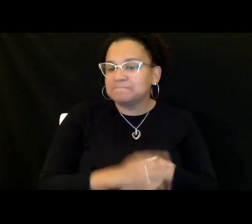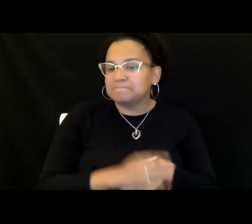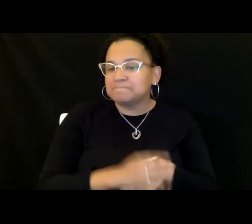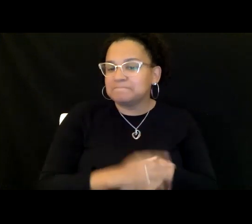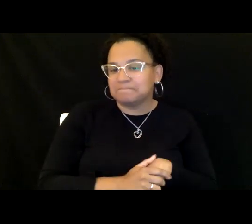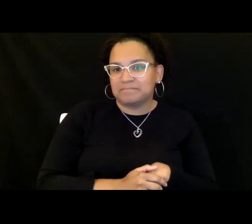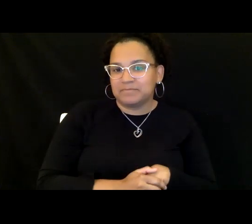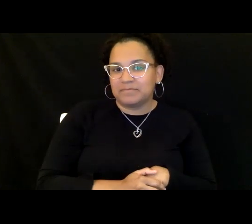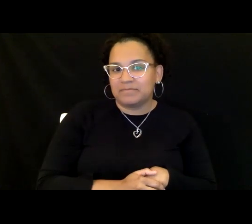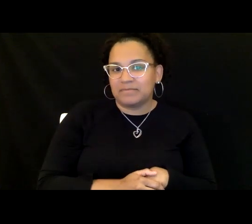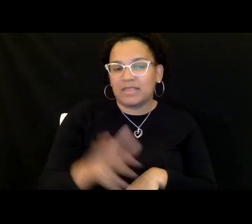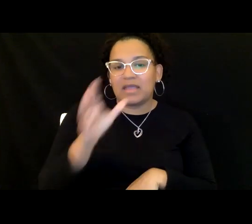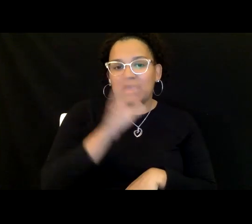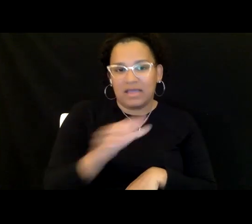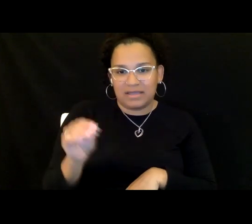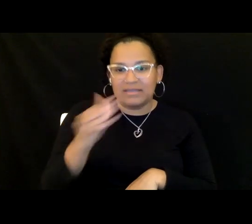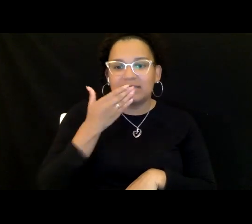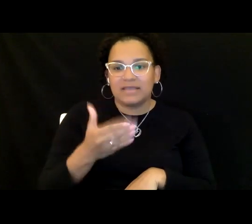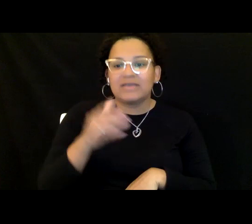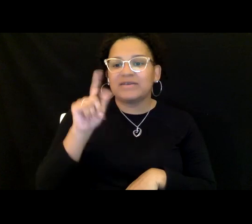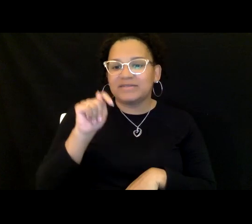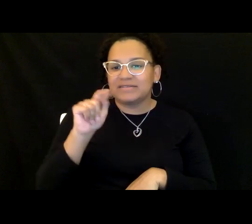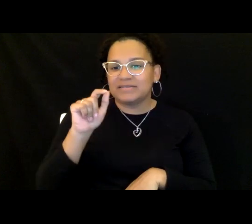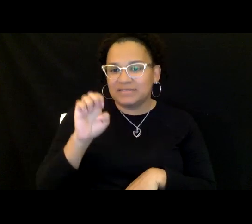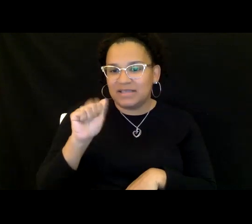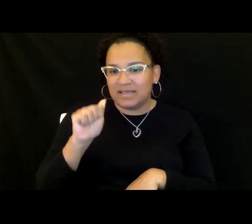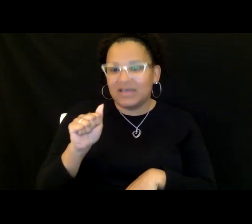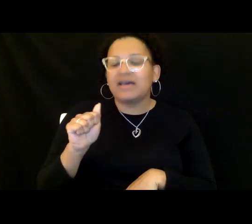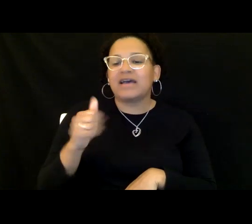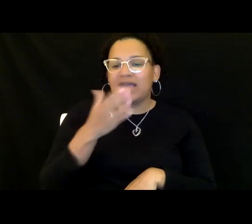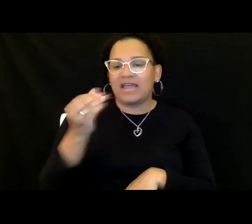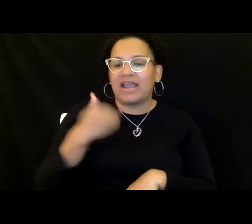heidi andrea restrepo rhodes (she/hers): And oh yeah Thank you Tara i'm wearing pomegranate hearings also.